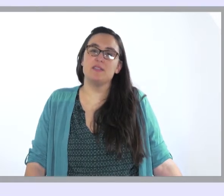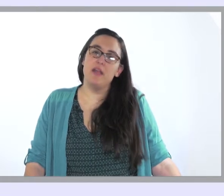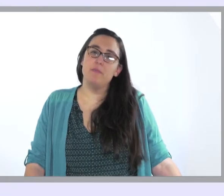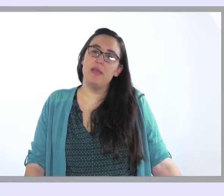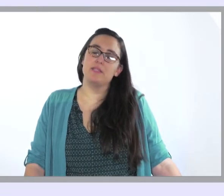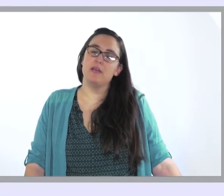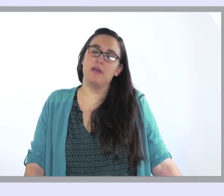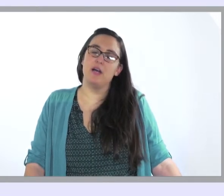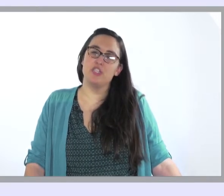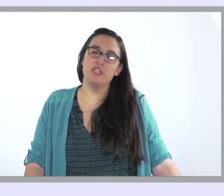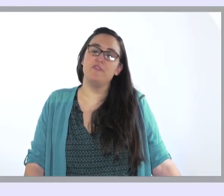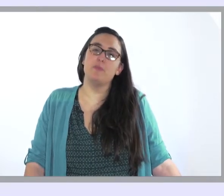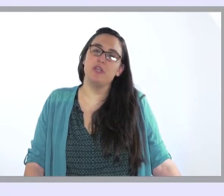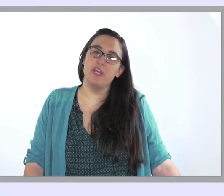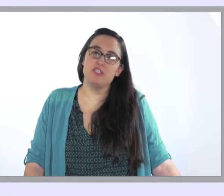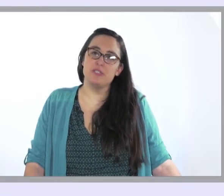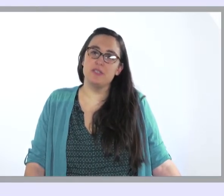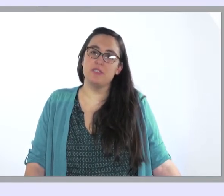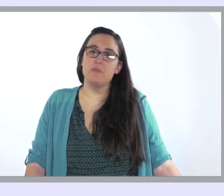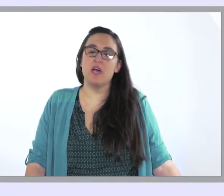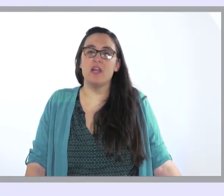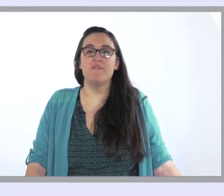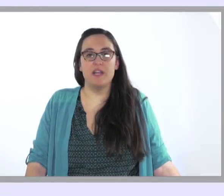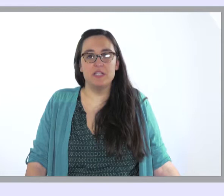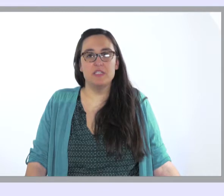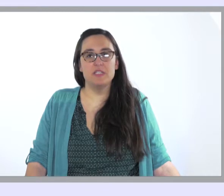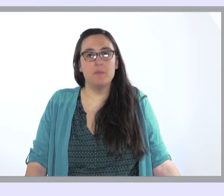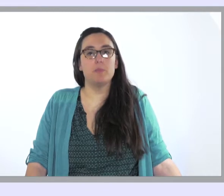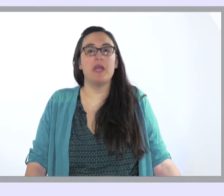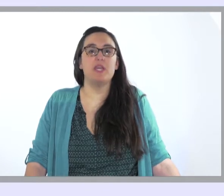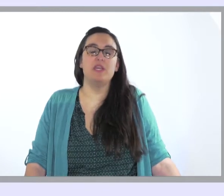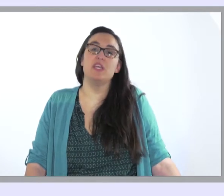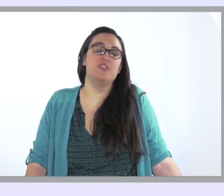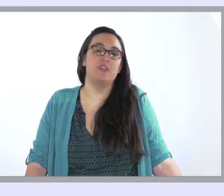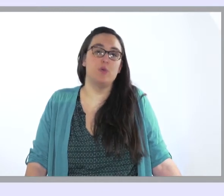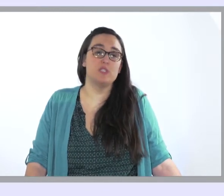Signed-based ACC systems are invented by hearing individuals